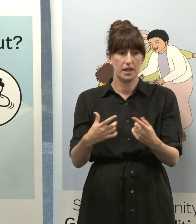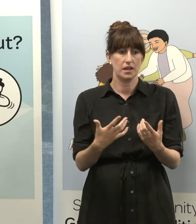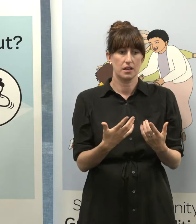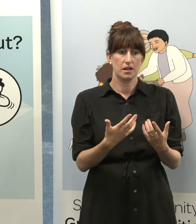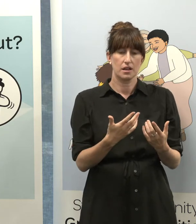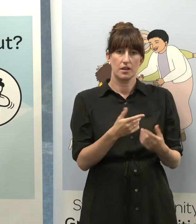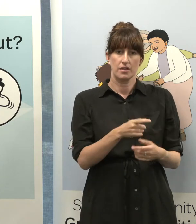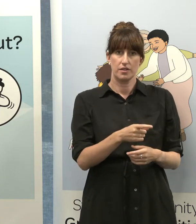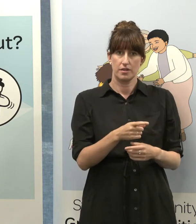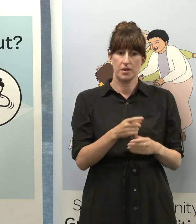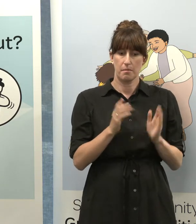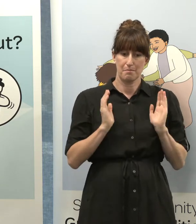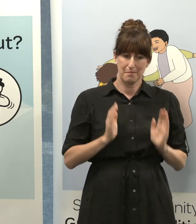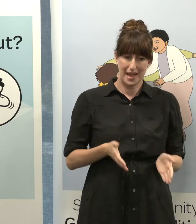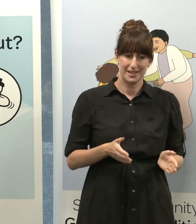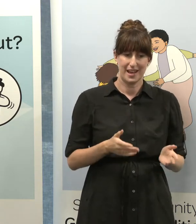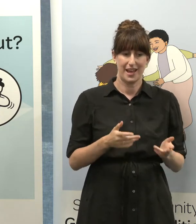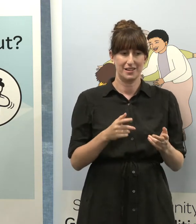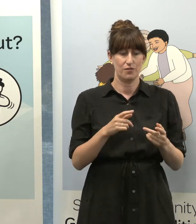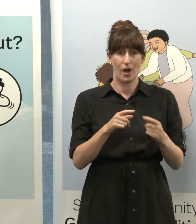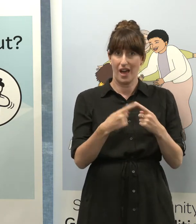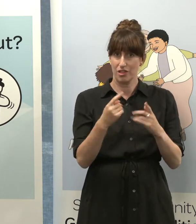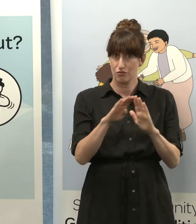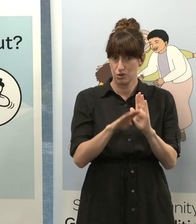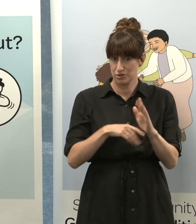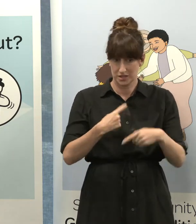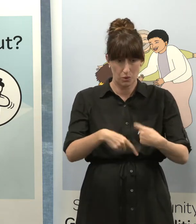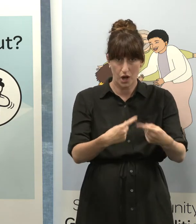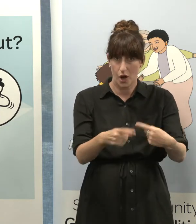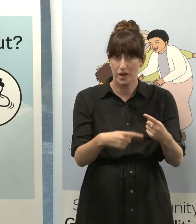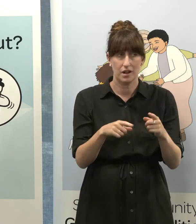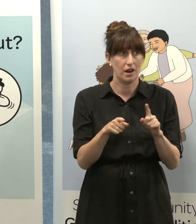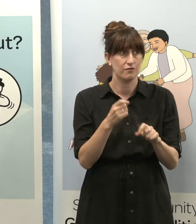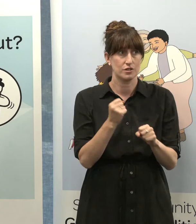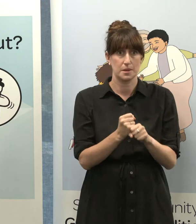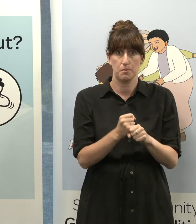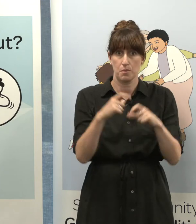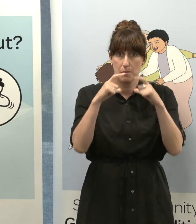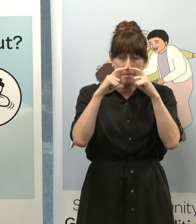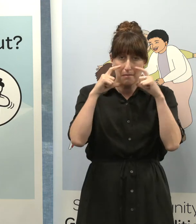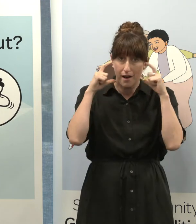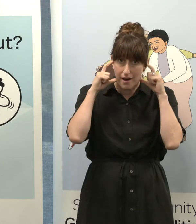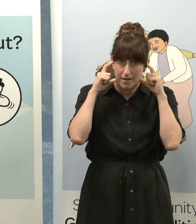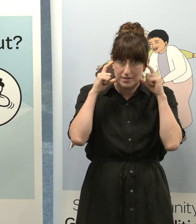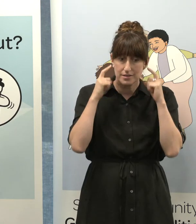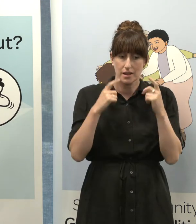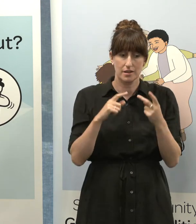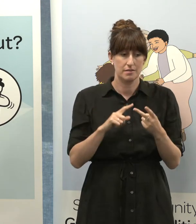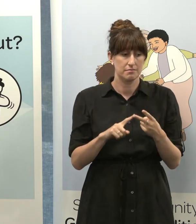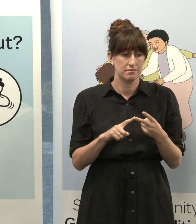of course, like all those broader public health measures, some of which are quite